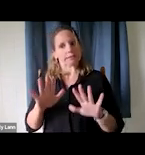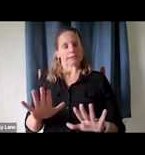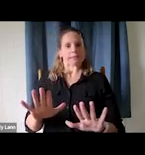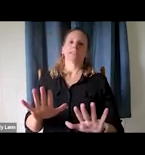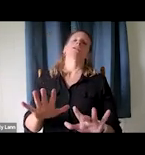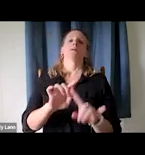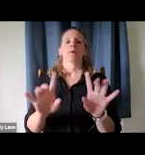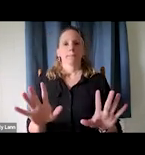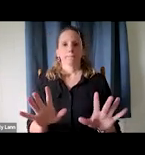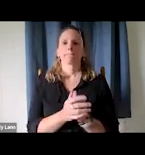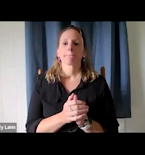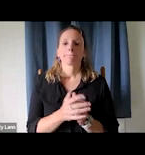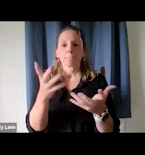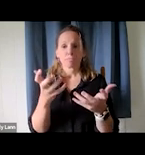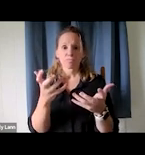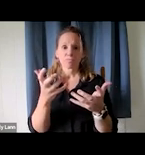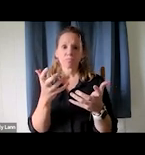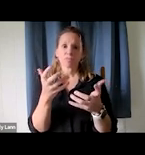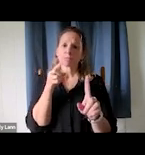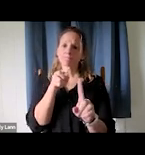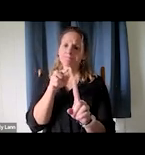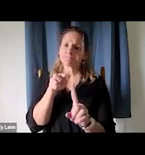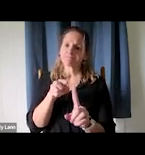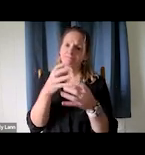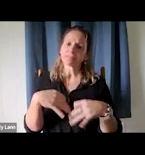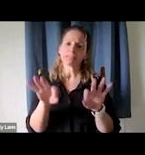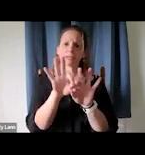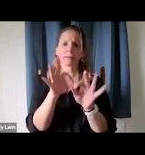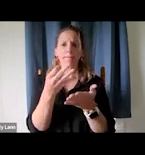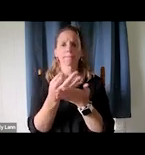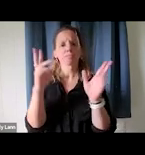But I just wanted to point out some key phrases